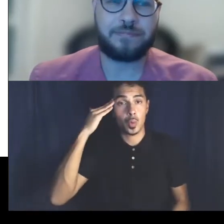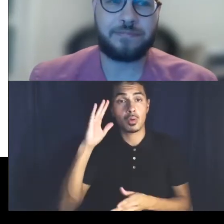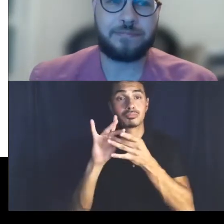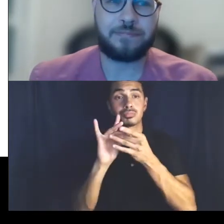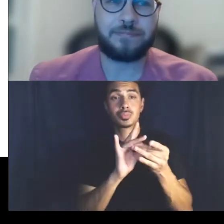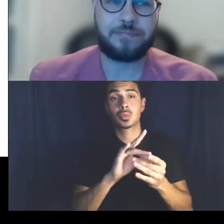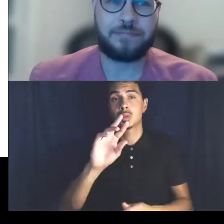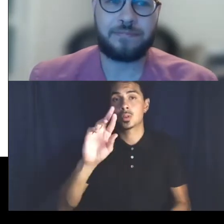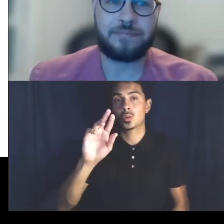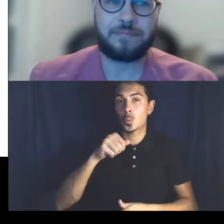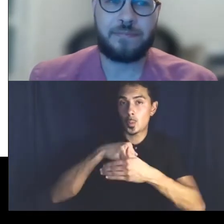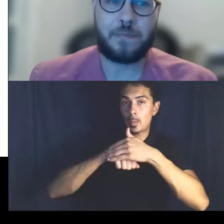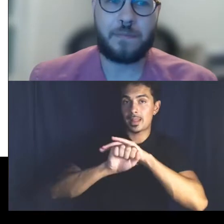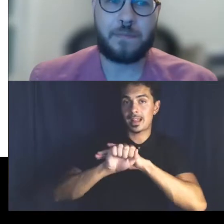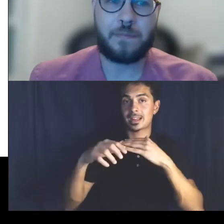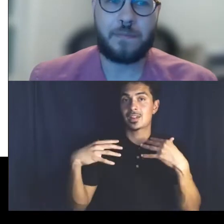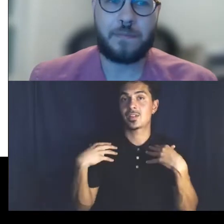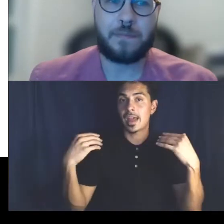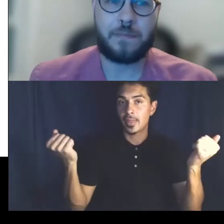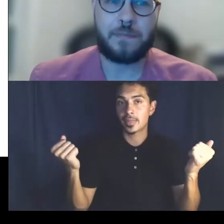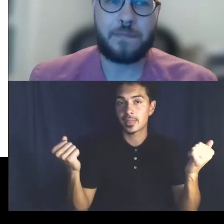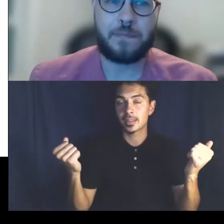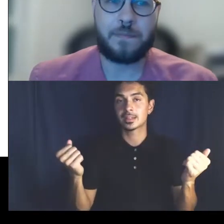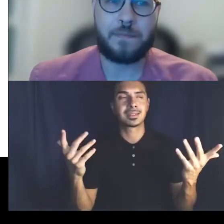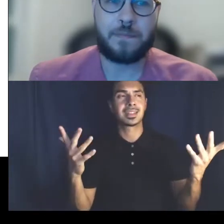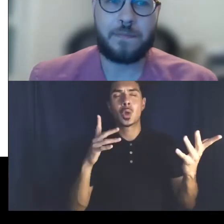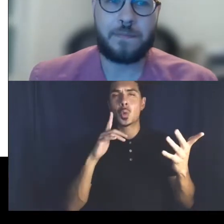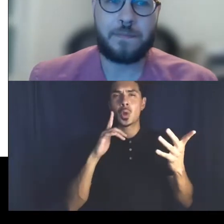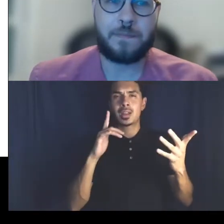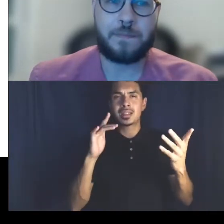is that it's so much larger than that.